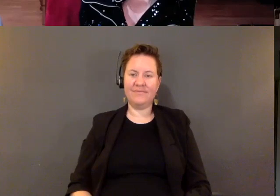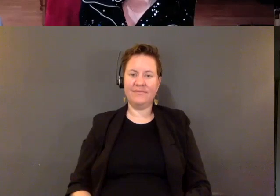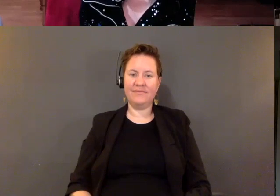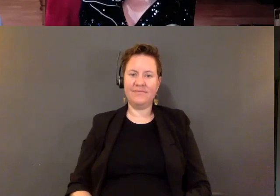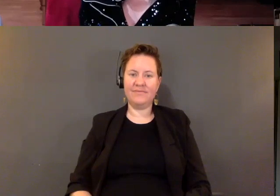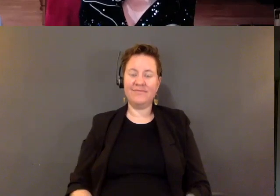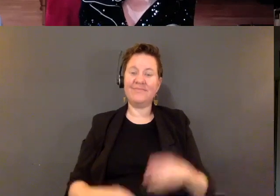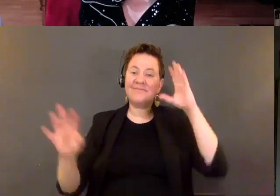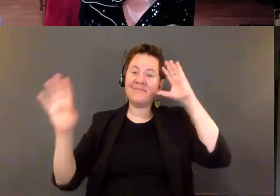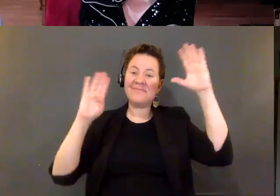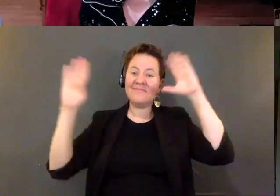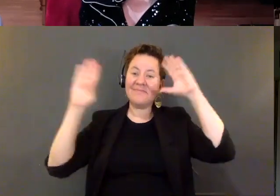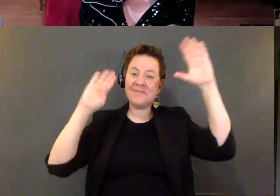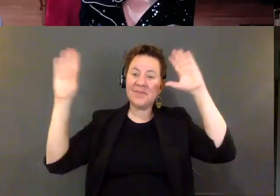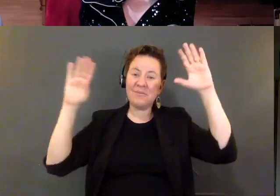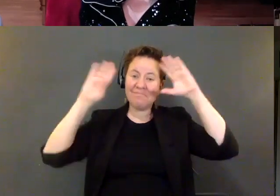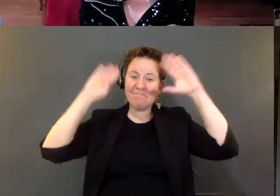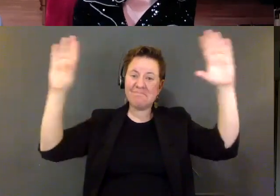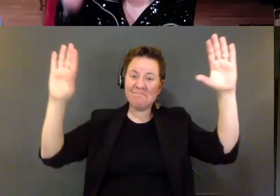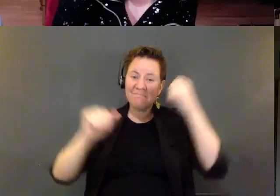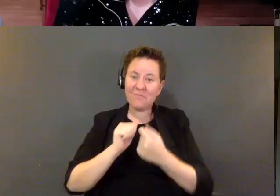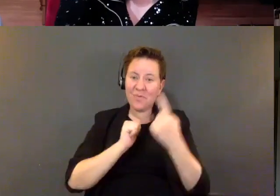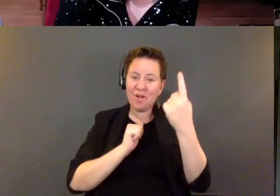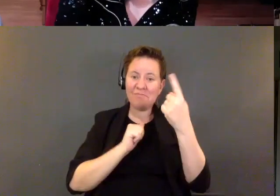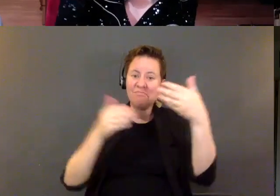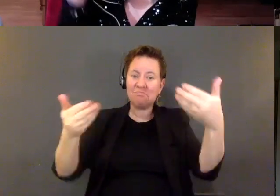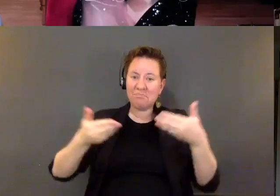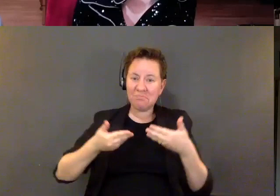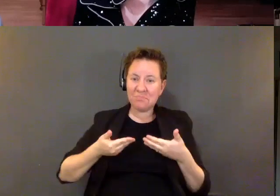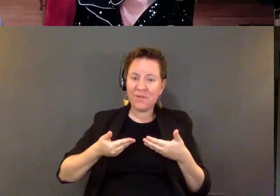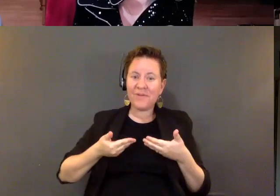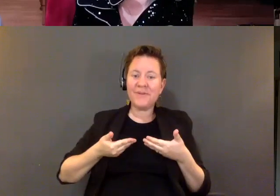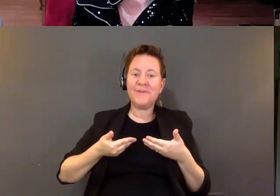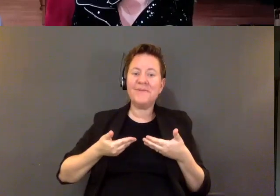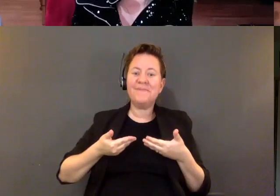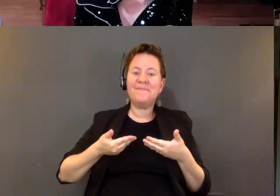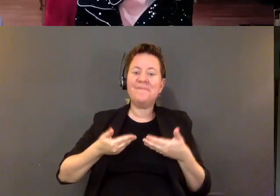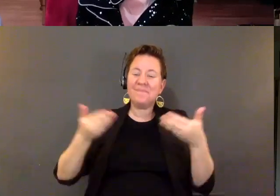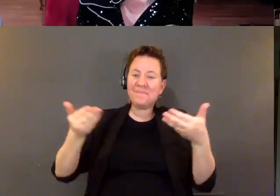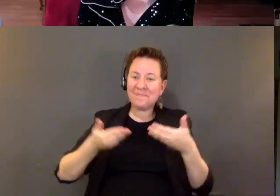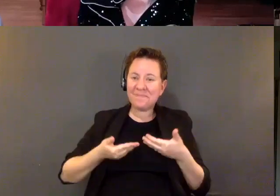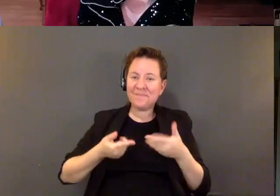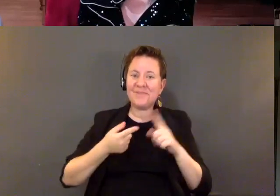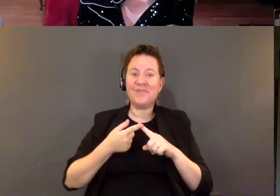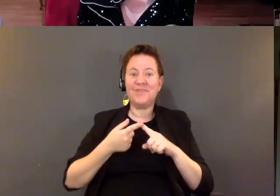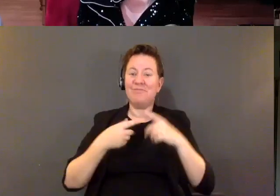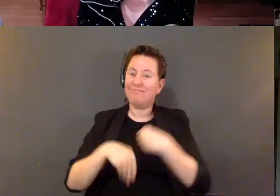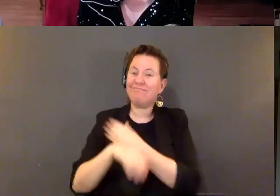Hello! Hello everyone and welcome welcome to virtual Women and Children First!